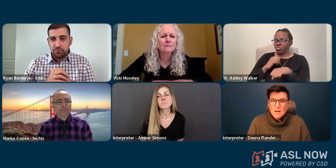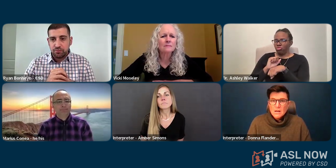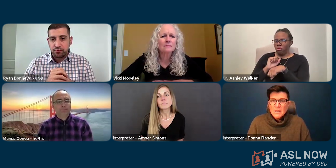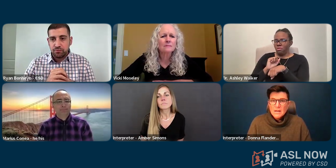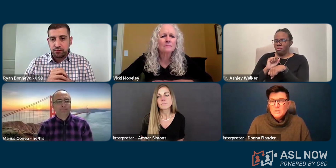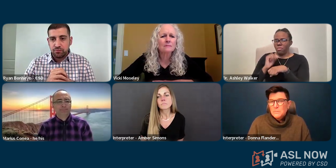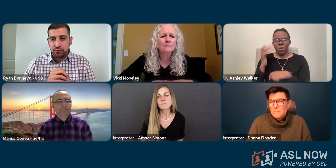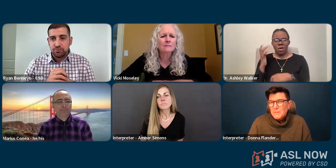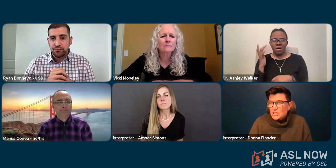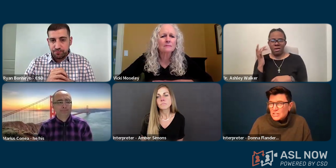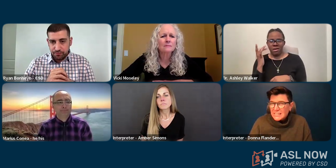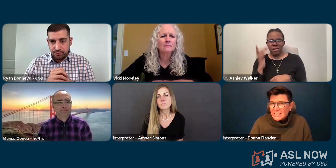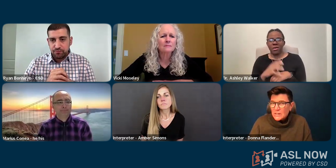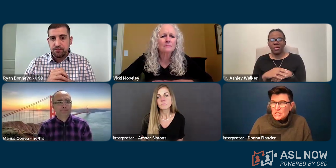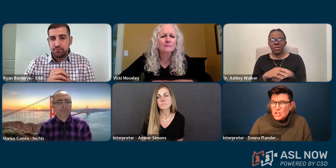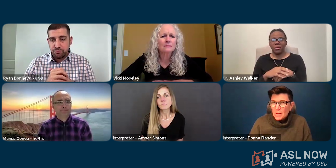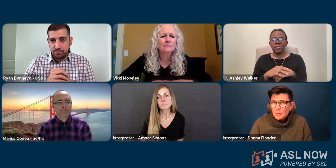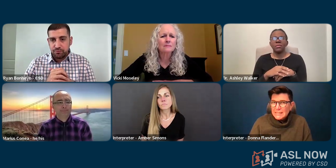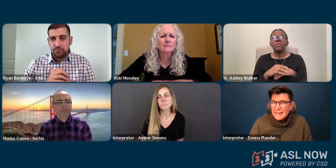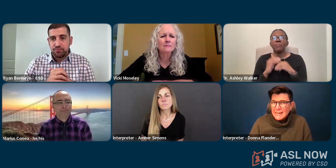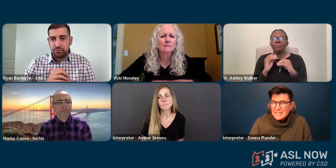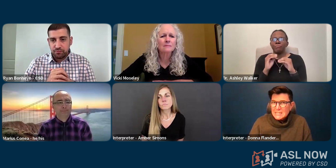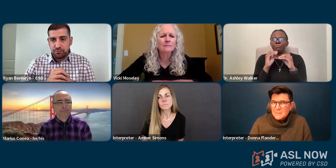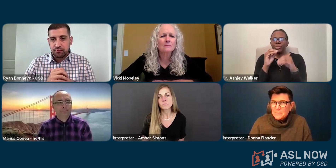especially when it's job related.